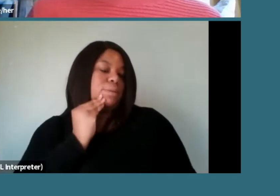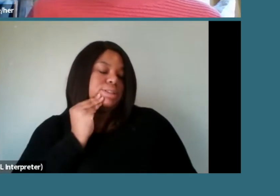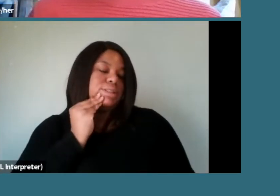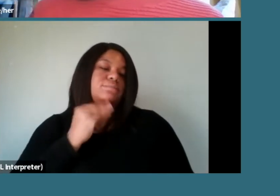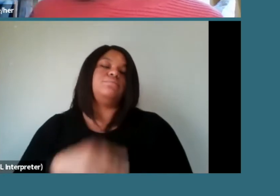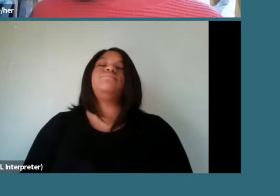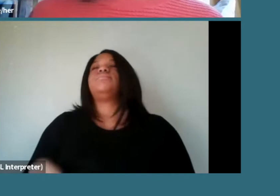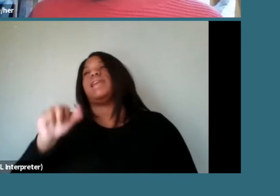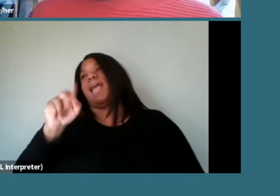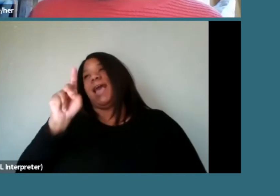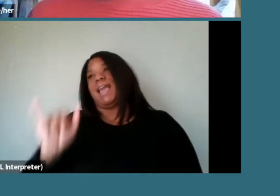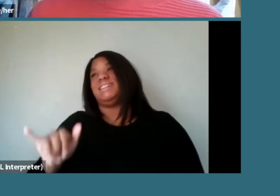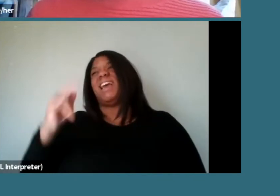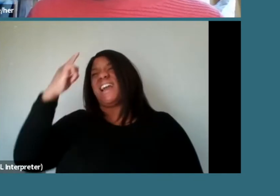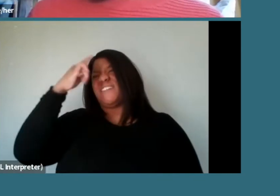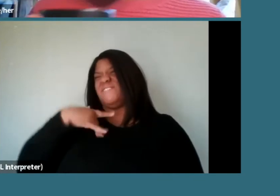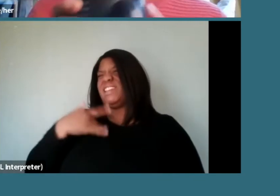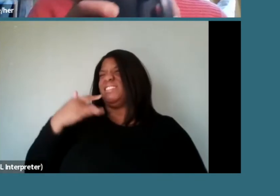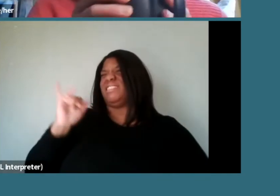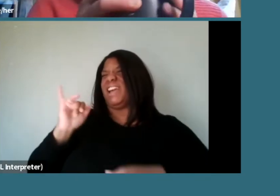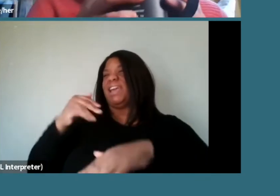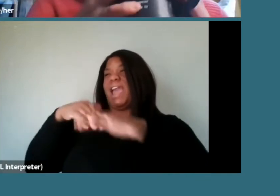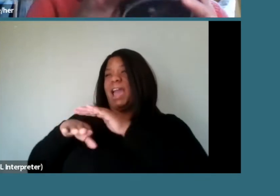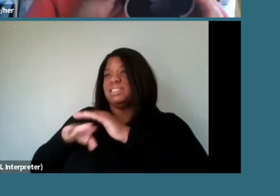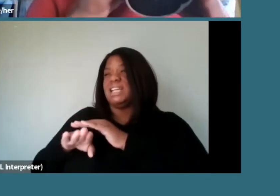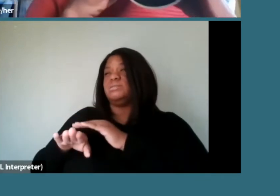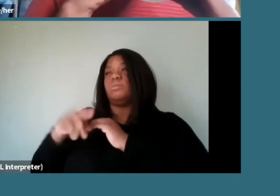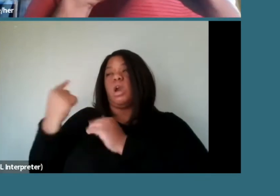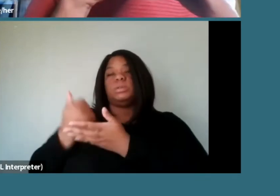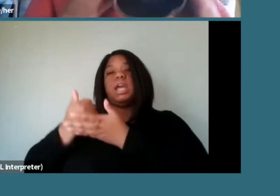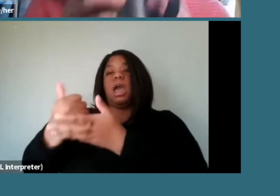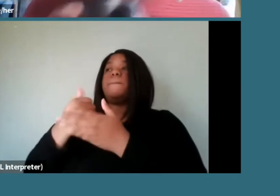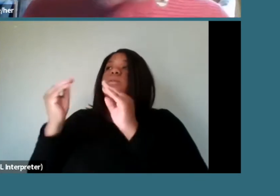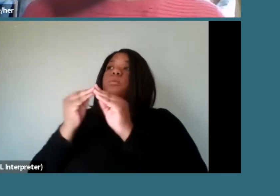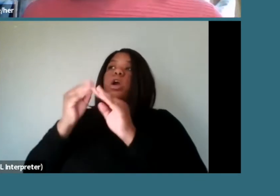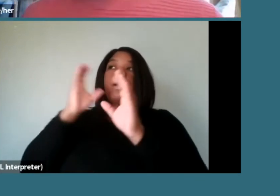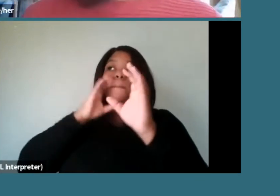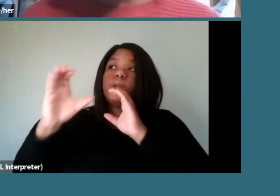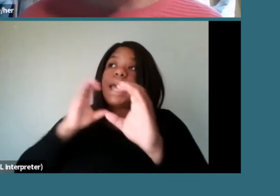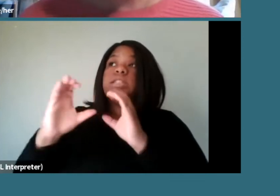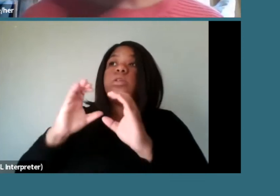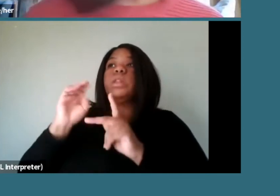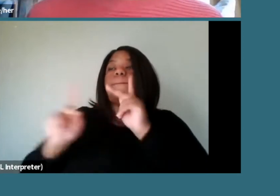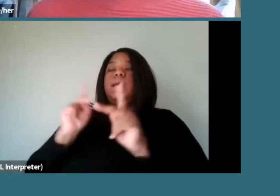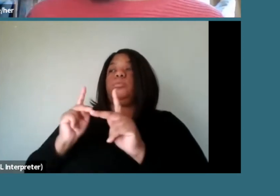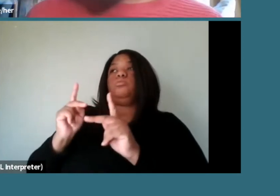with access, one of the things that will help is always more communication. Communication with the people that you're describing, communication with your social